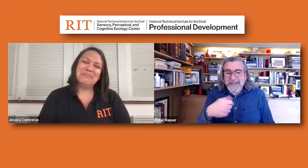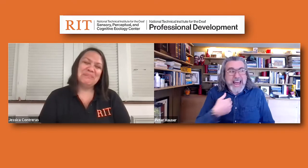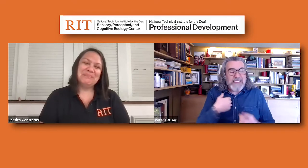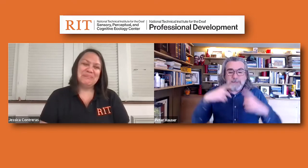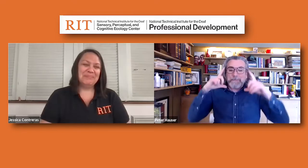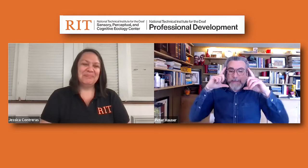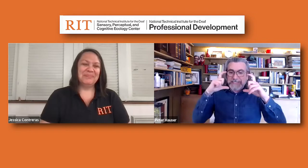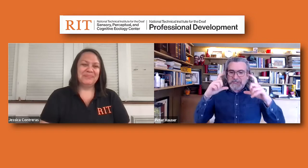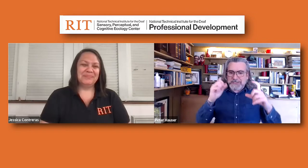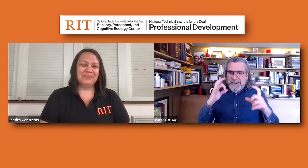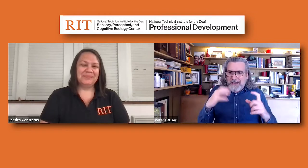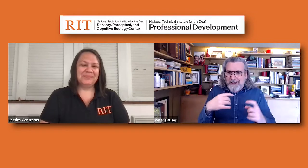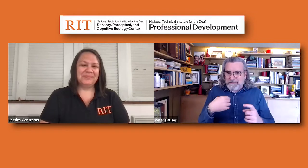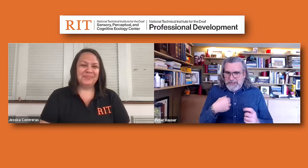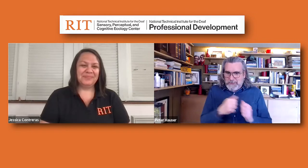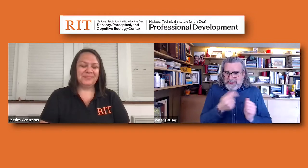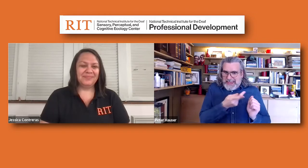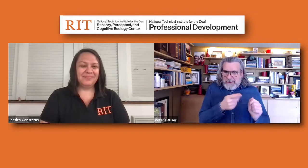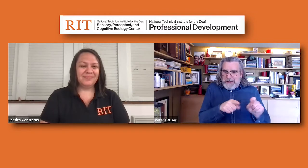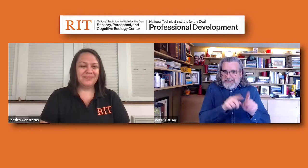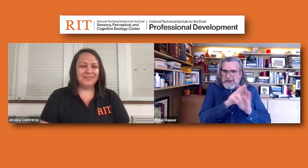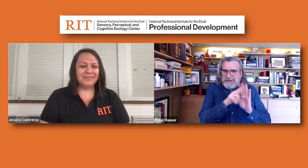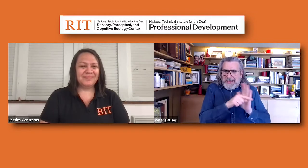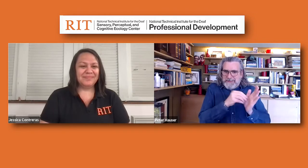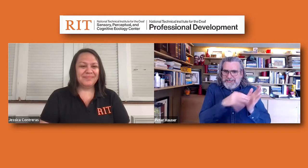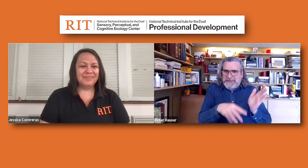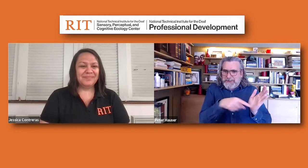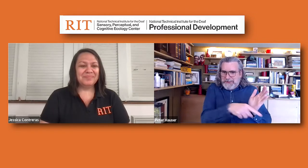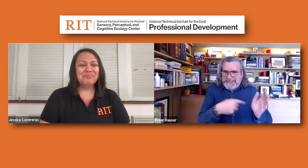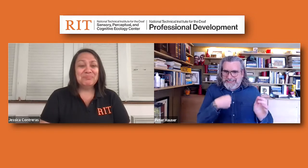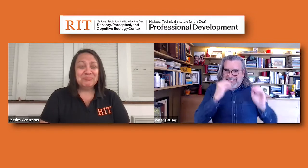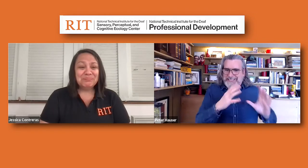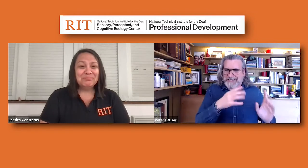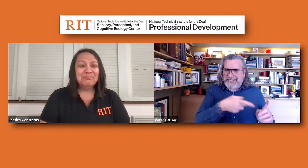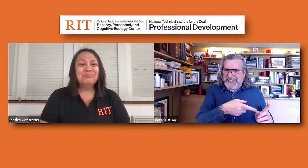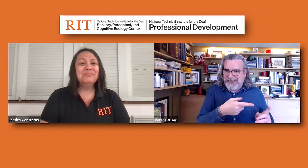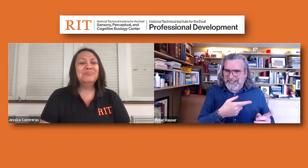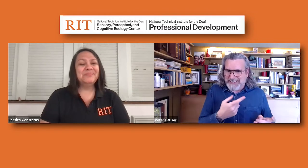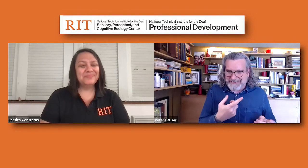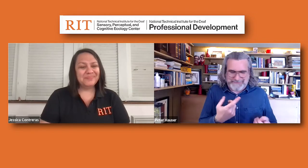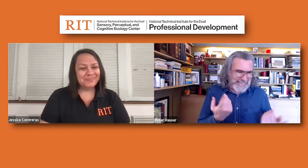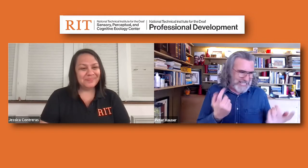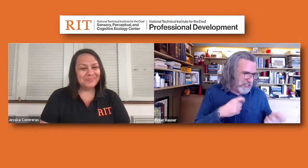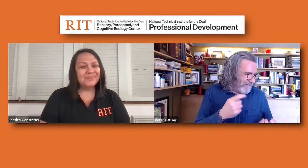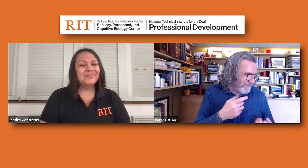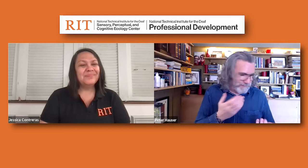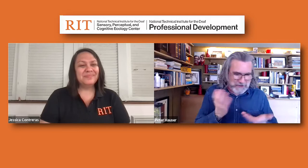But, yes, there are pictures of the three of us together when they were undergrads.